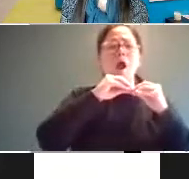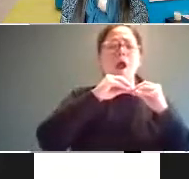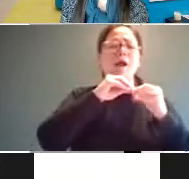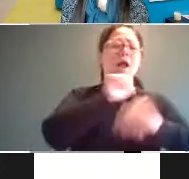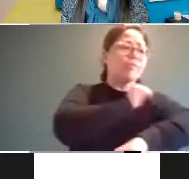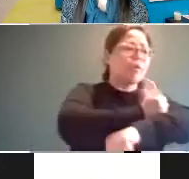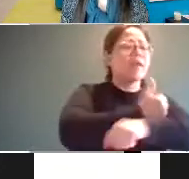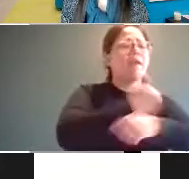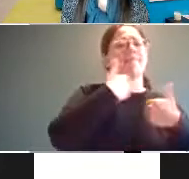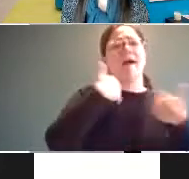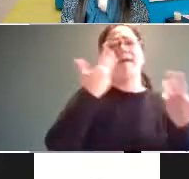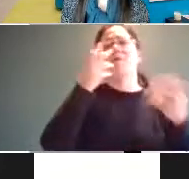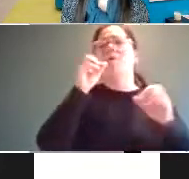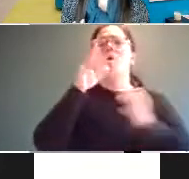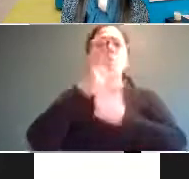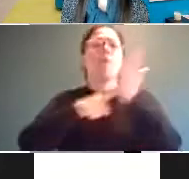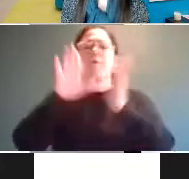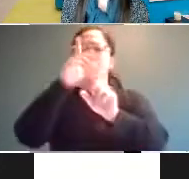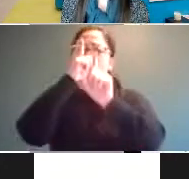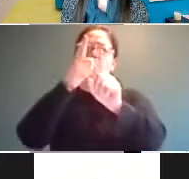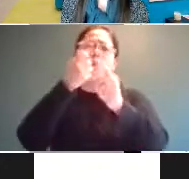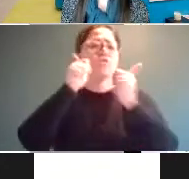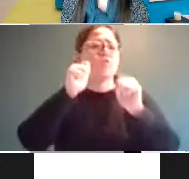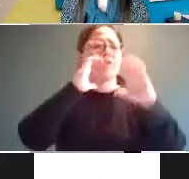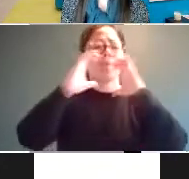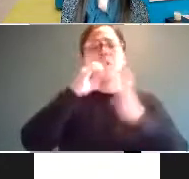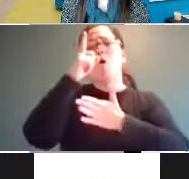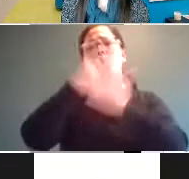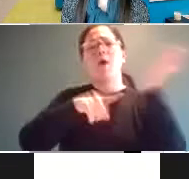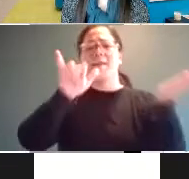What are you trying to communicate? What is that personality like for your brand?